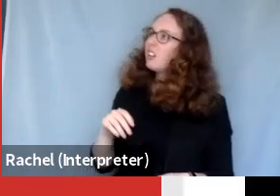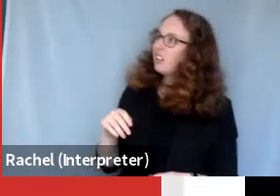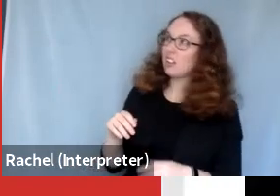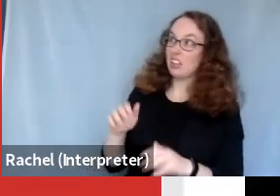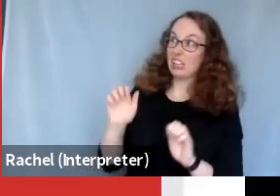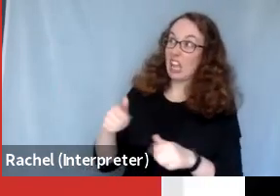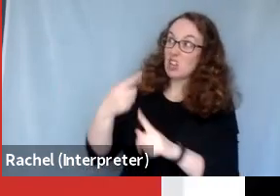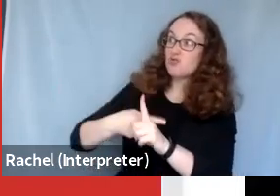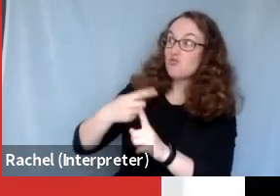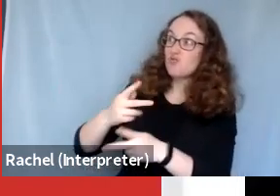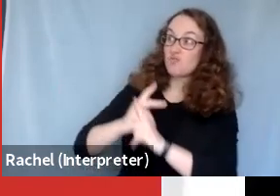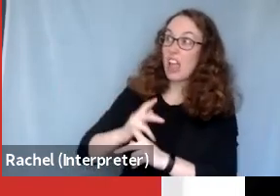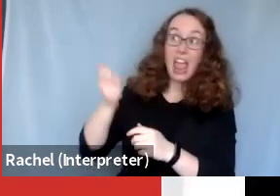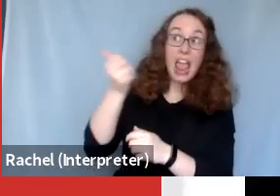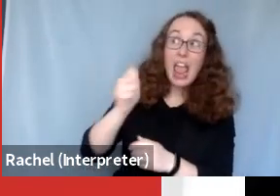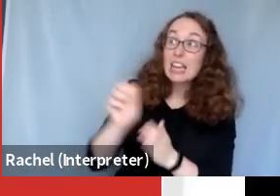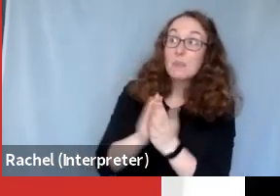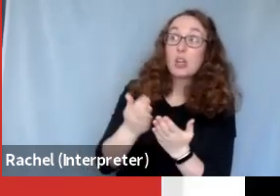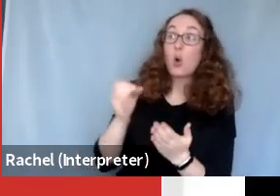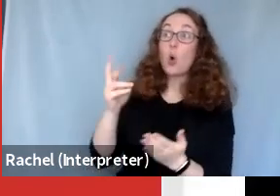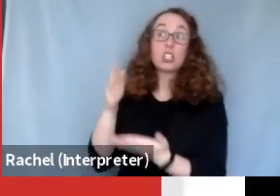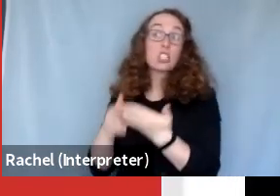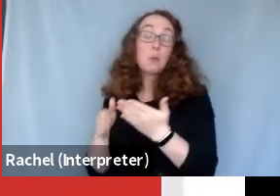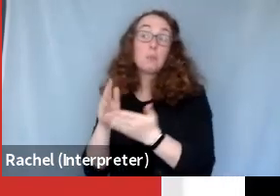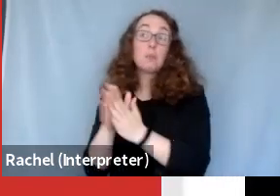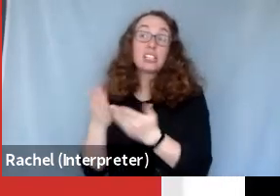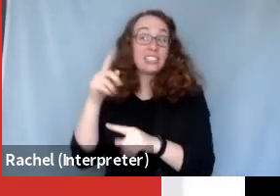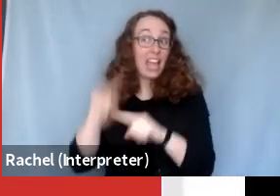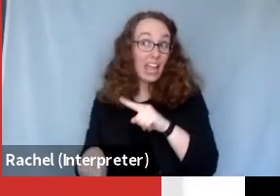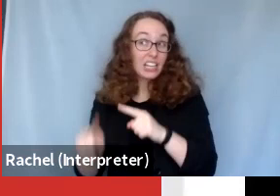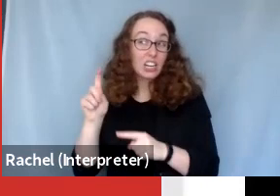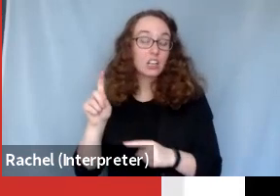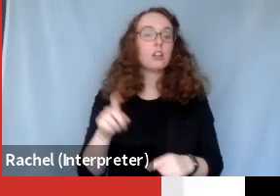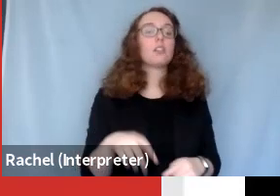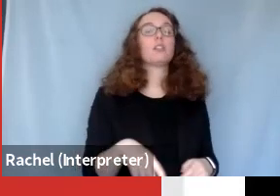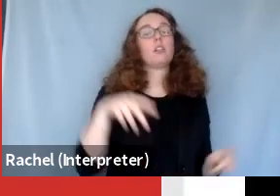that you can't rent? Not all books Bianca but I will say an overwhelming majority of them